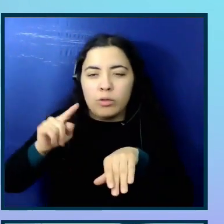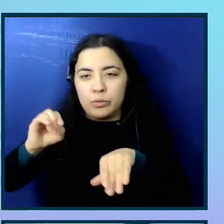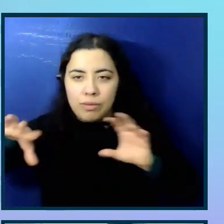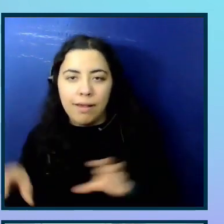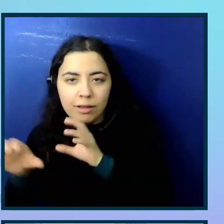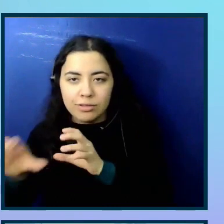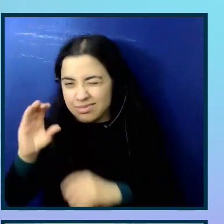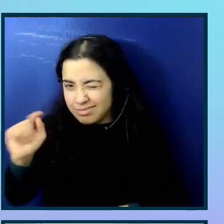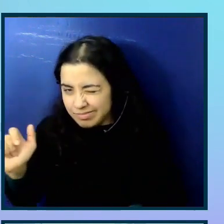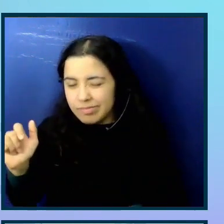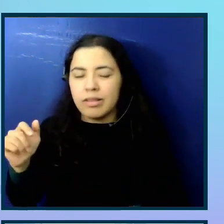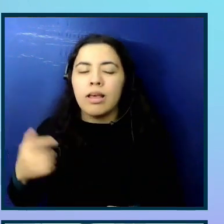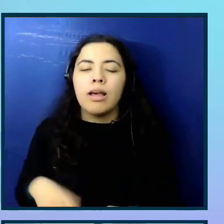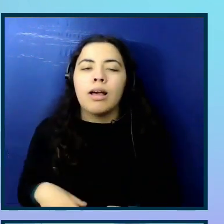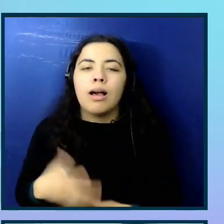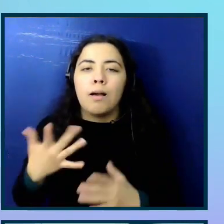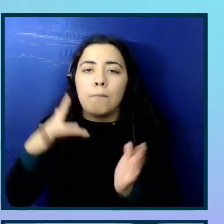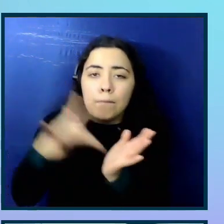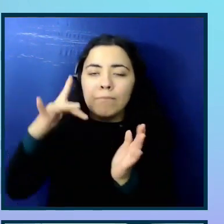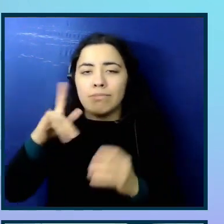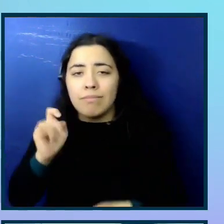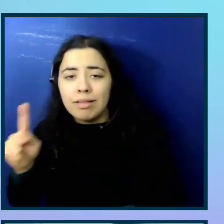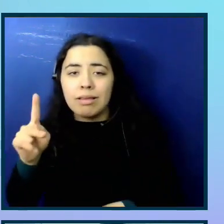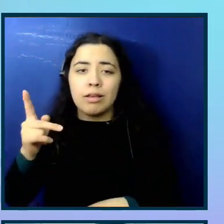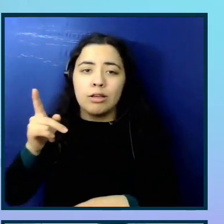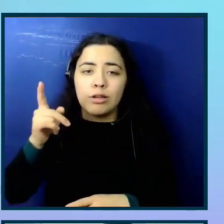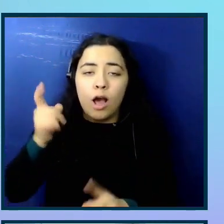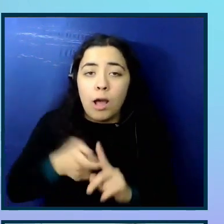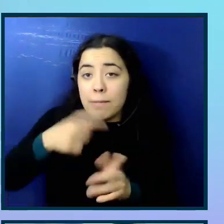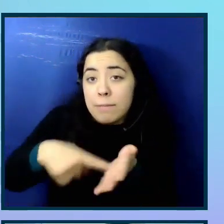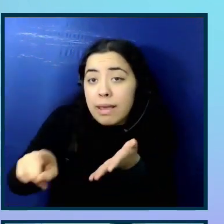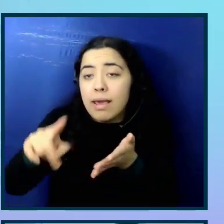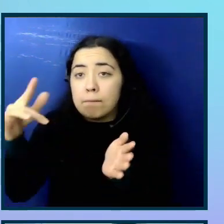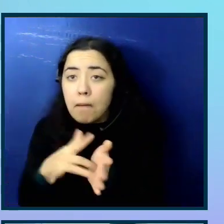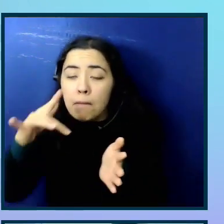links, for example, turn on auto pay button. All of those things would be just sort of documented